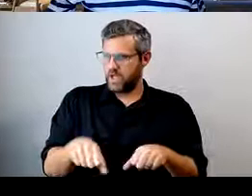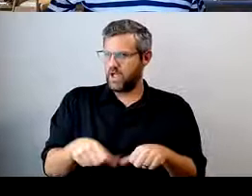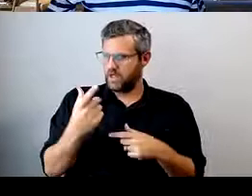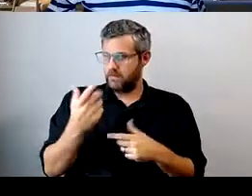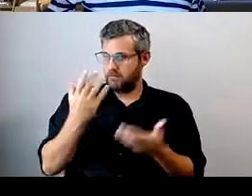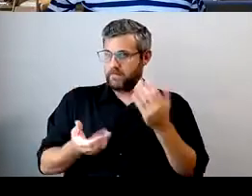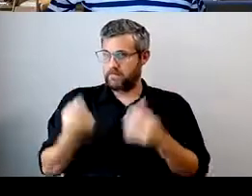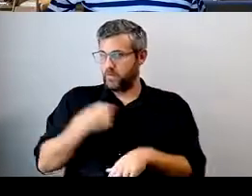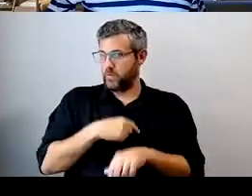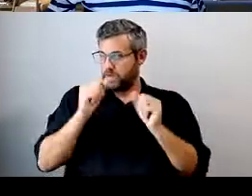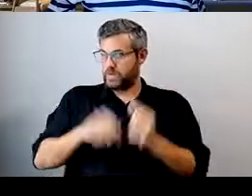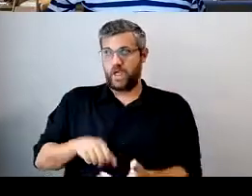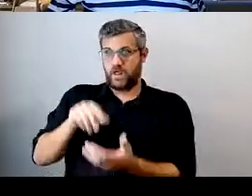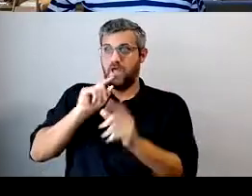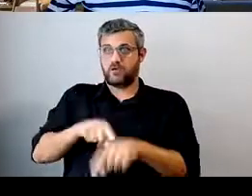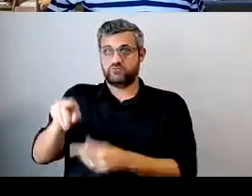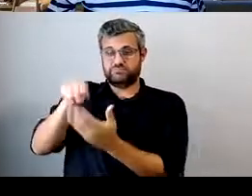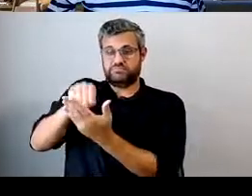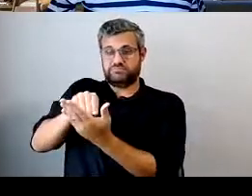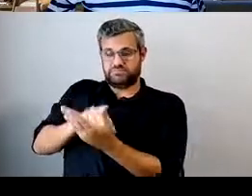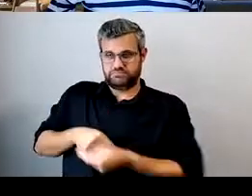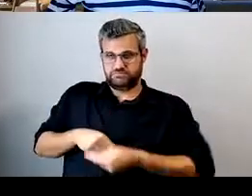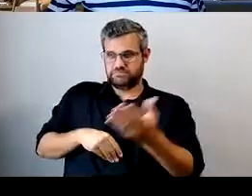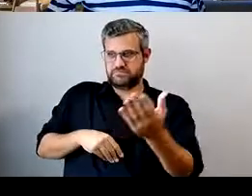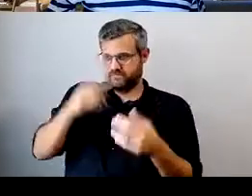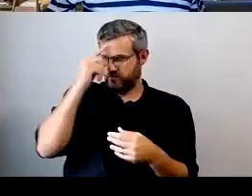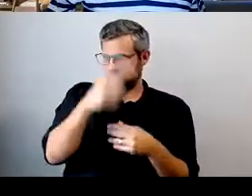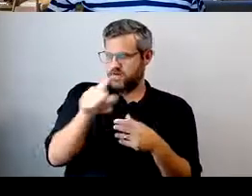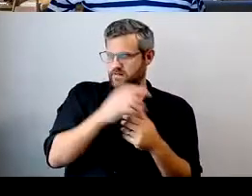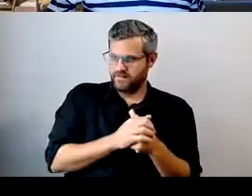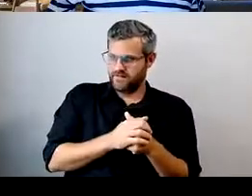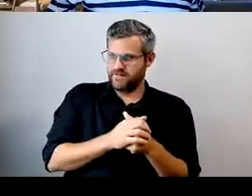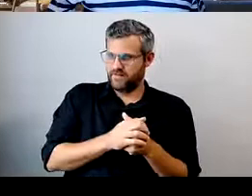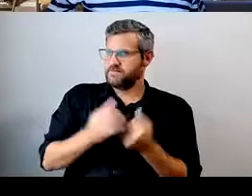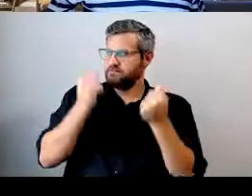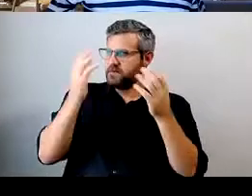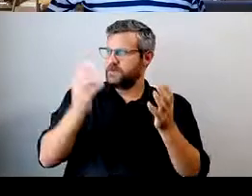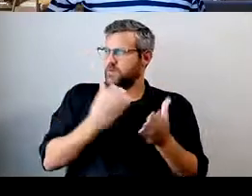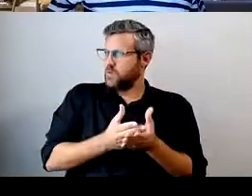these chat answers for you guys. So there's many ways to think about minimizing distractions